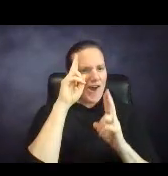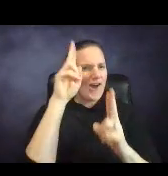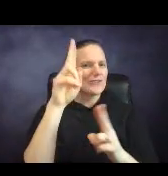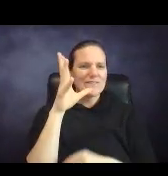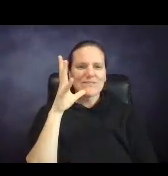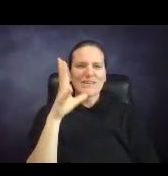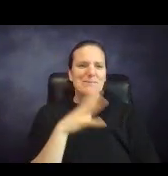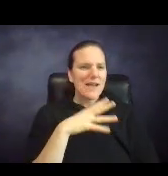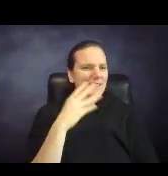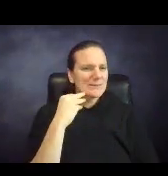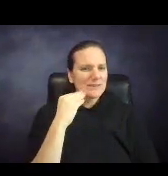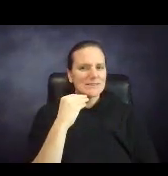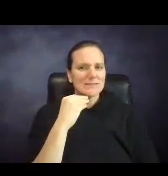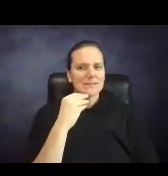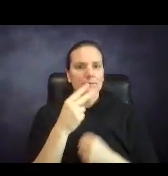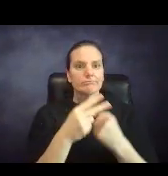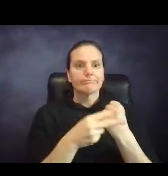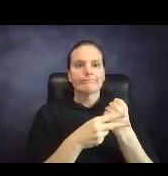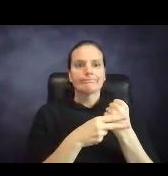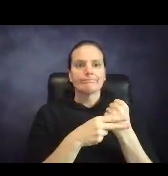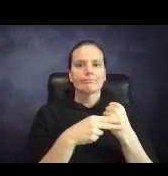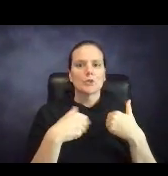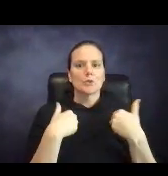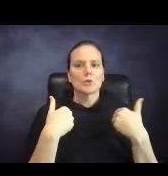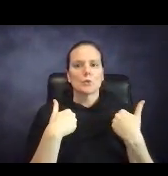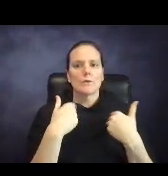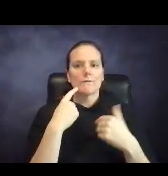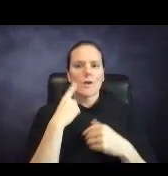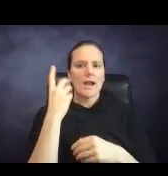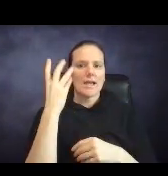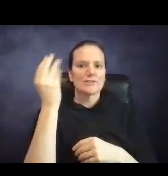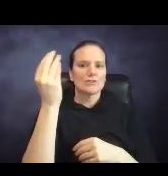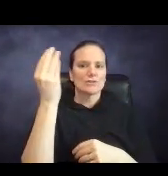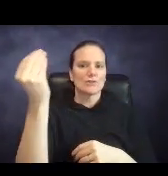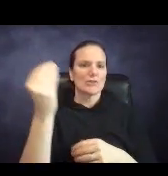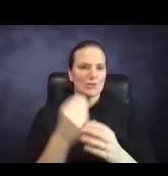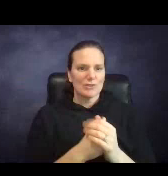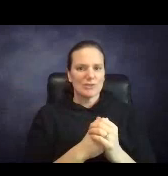of like preserving youth for external external satisfaction.